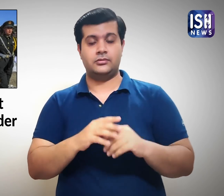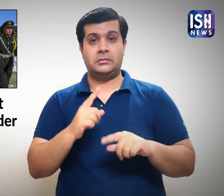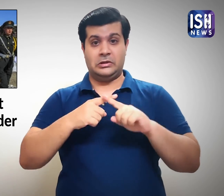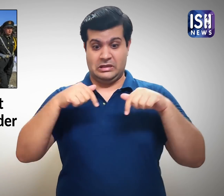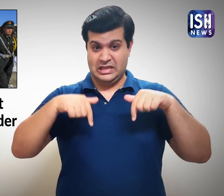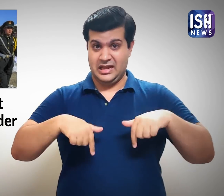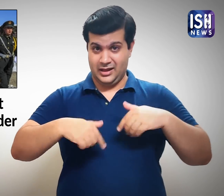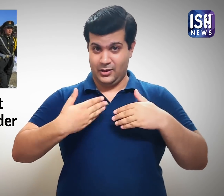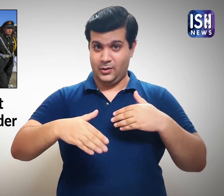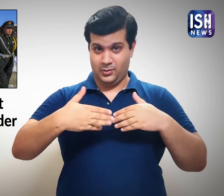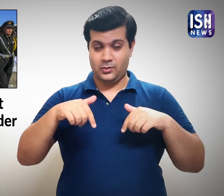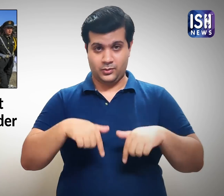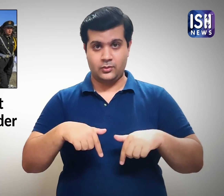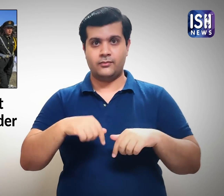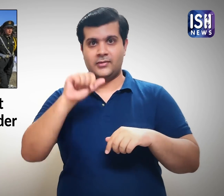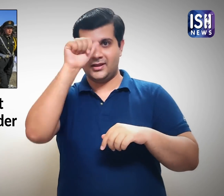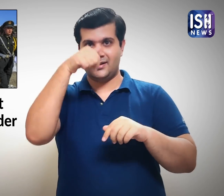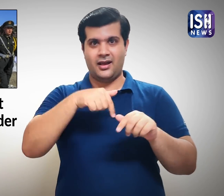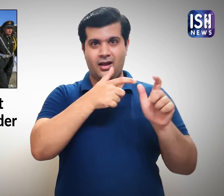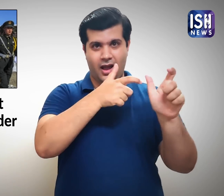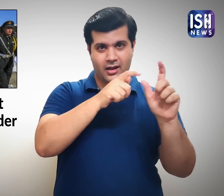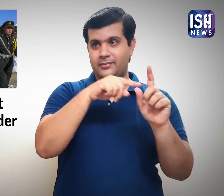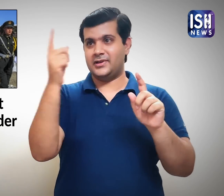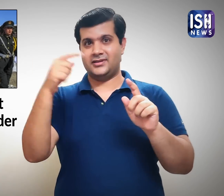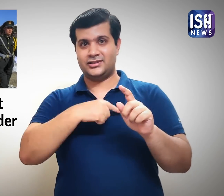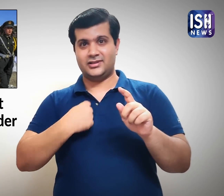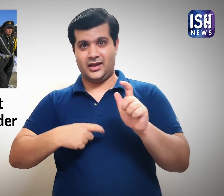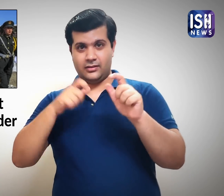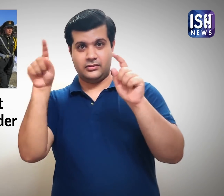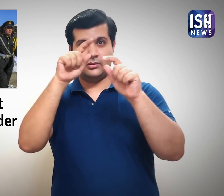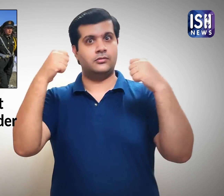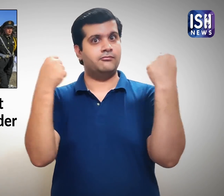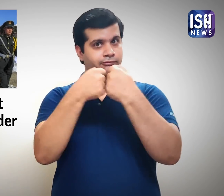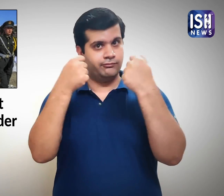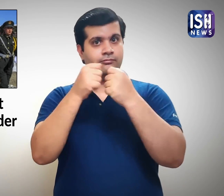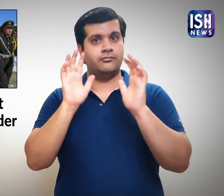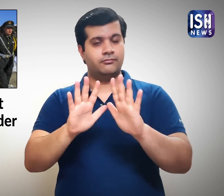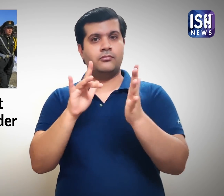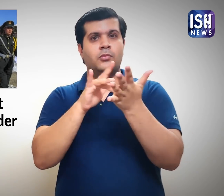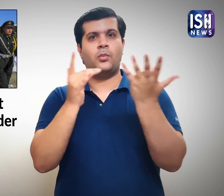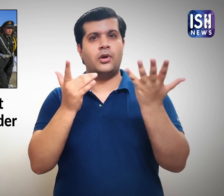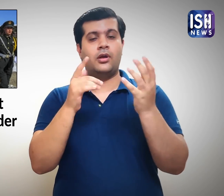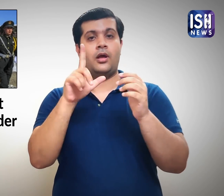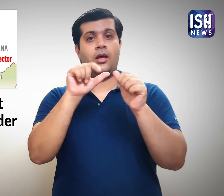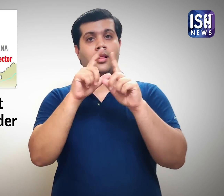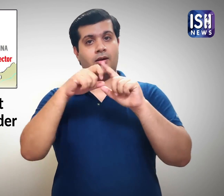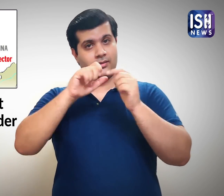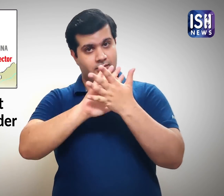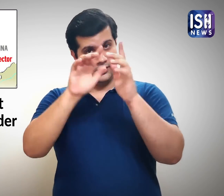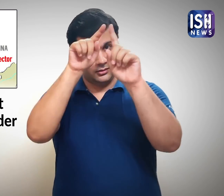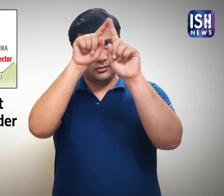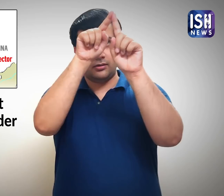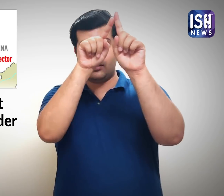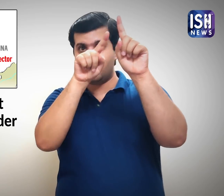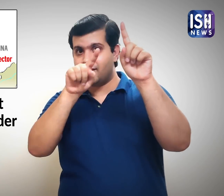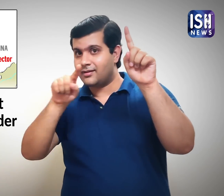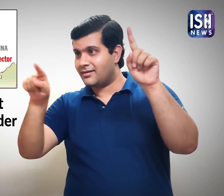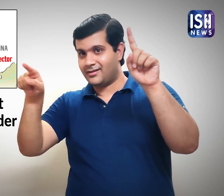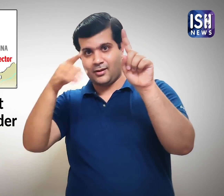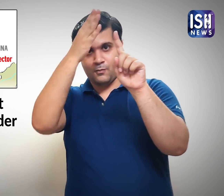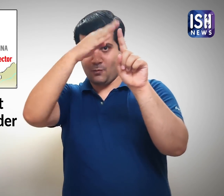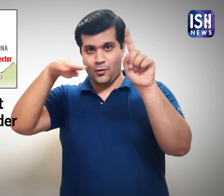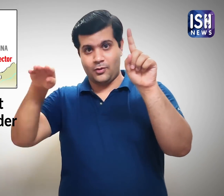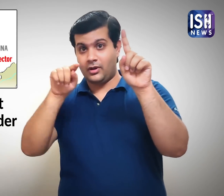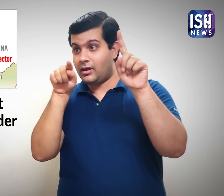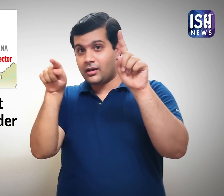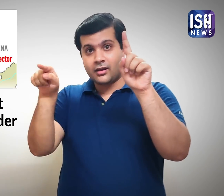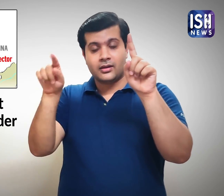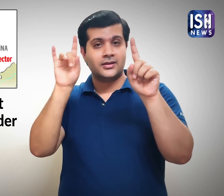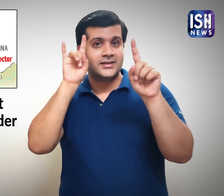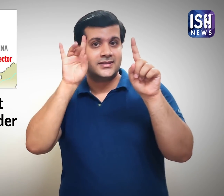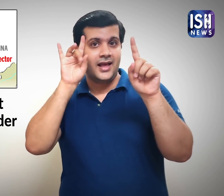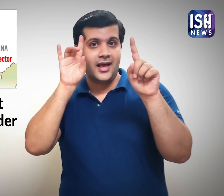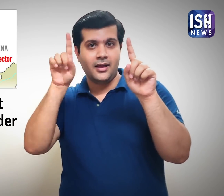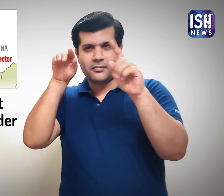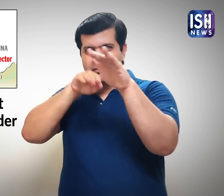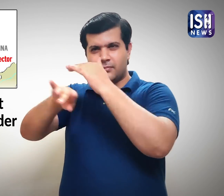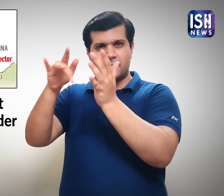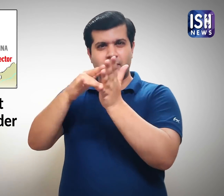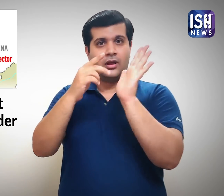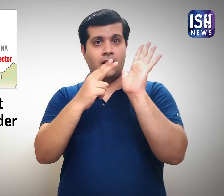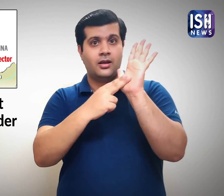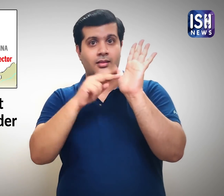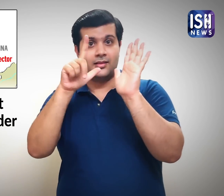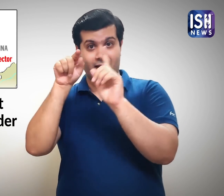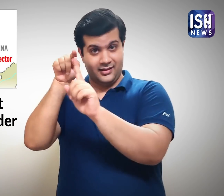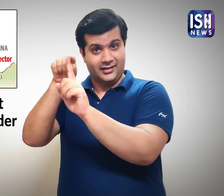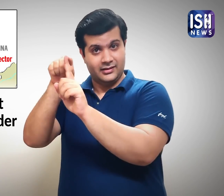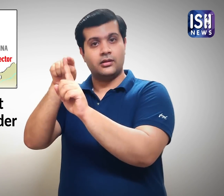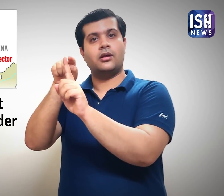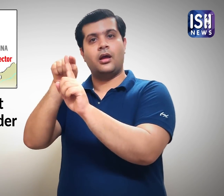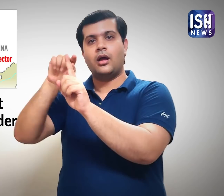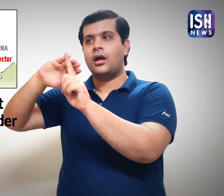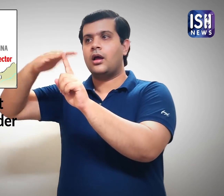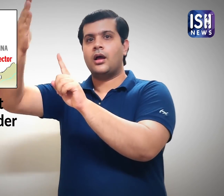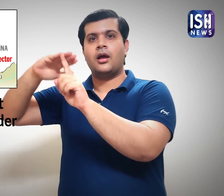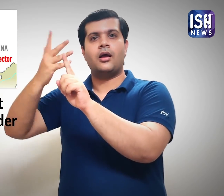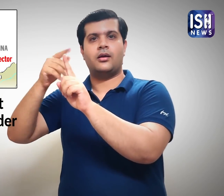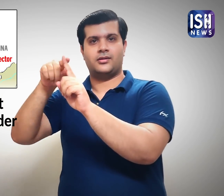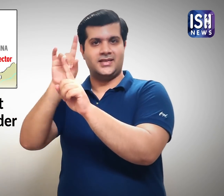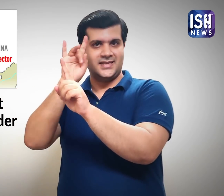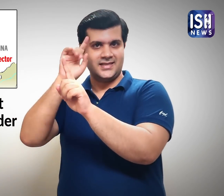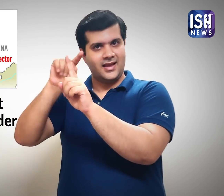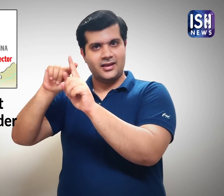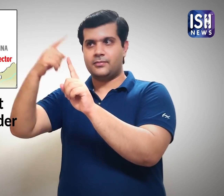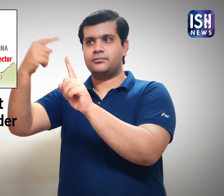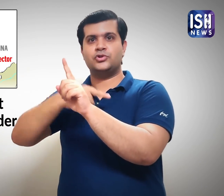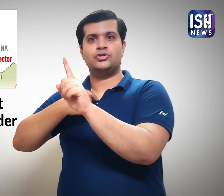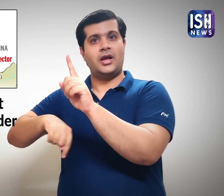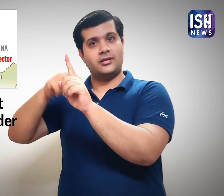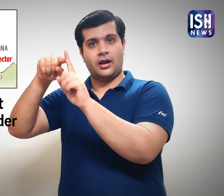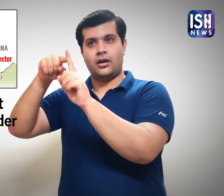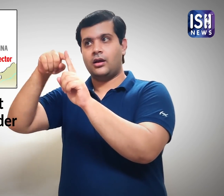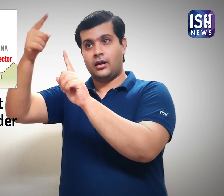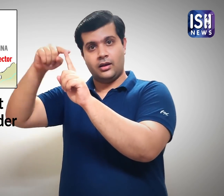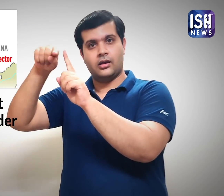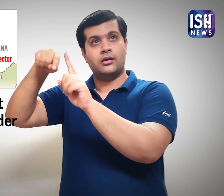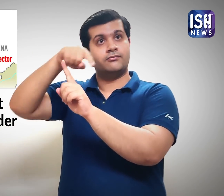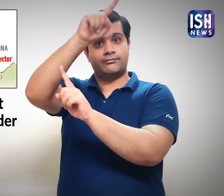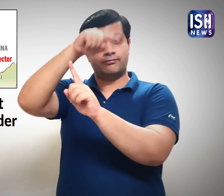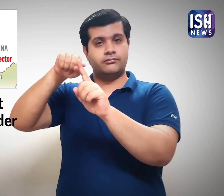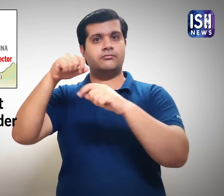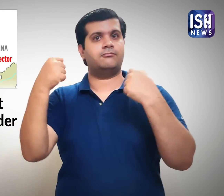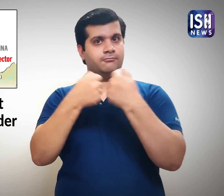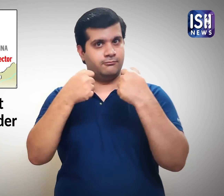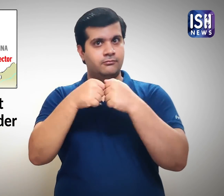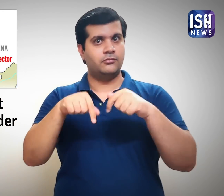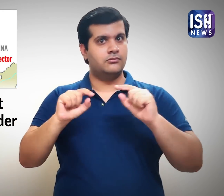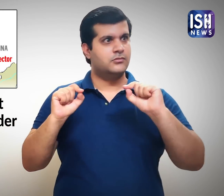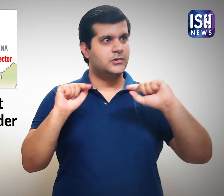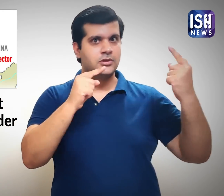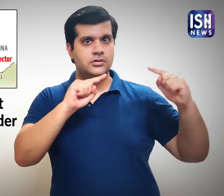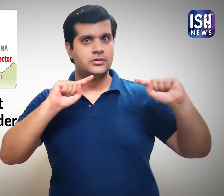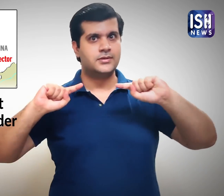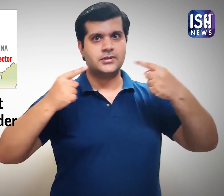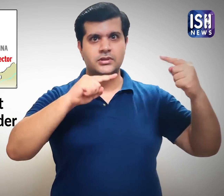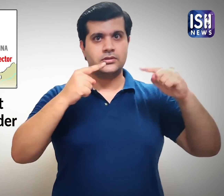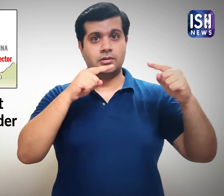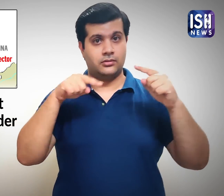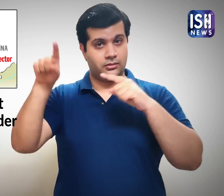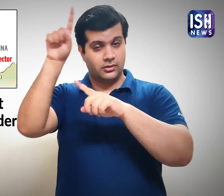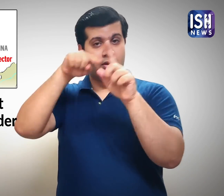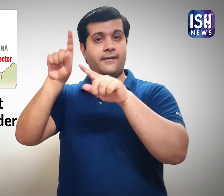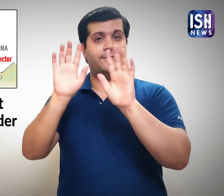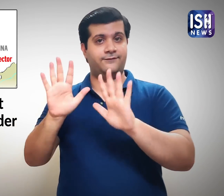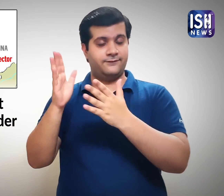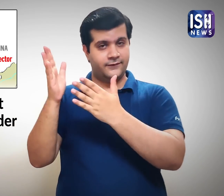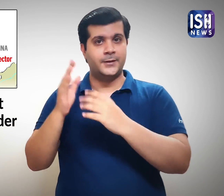The current military tension is in Ladakh and also in Naku La, the border between China and Sikkim.